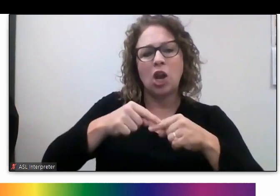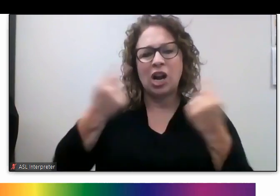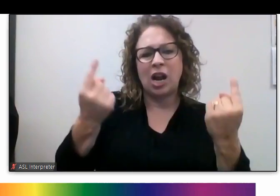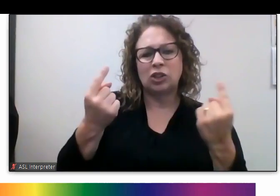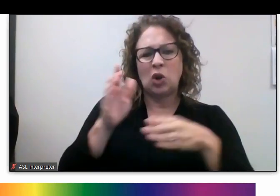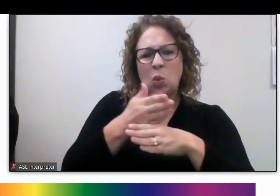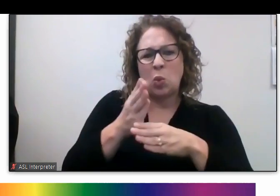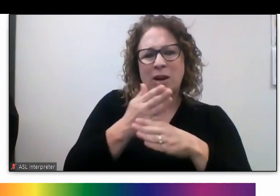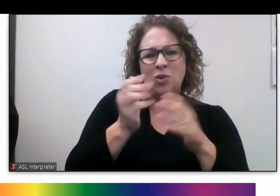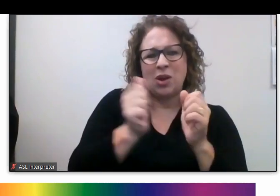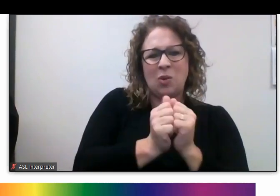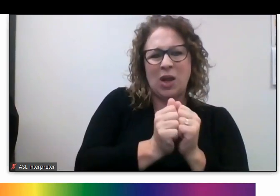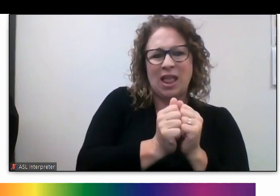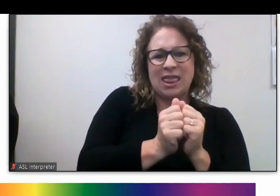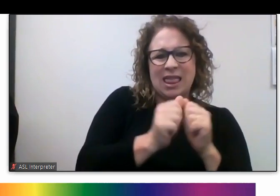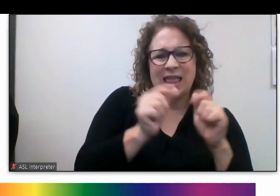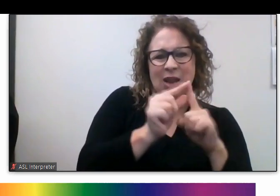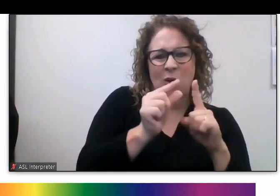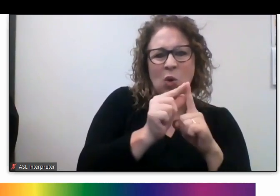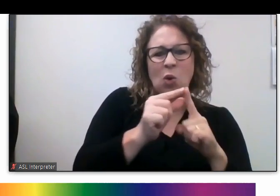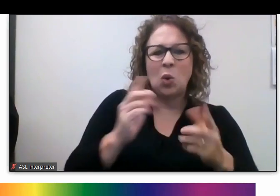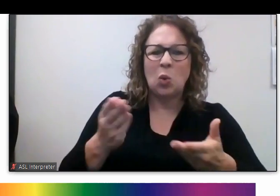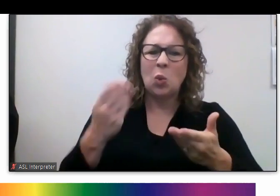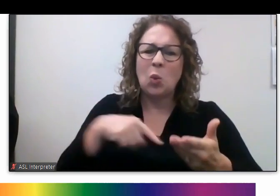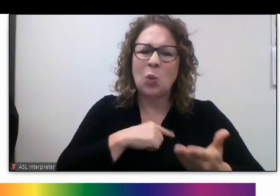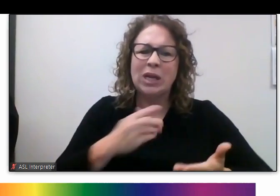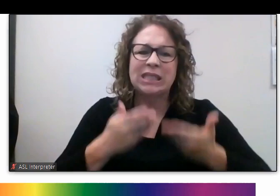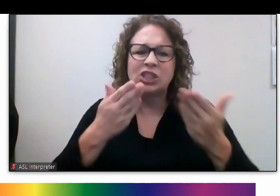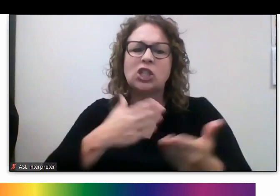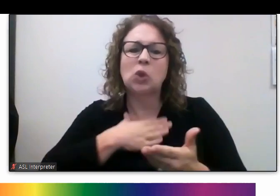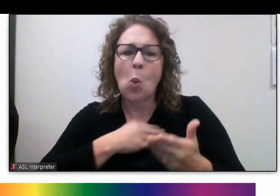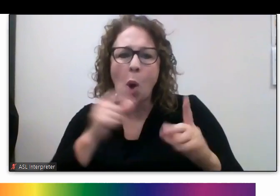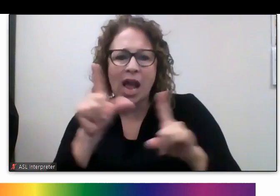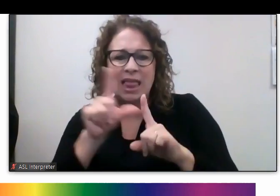We suggest white text with a black outline and the image on the right